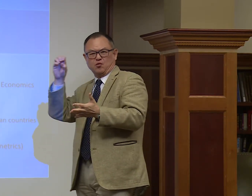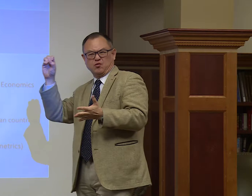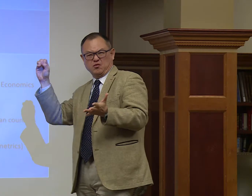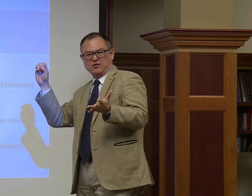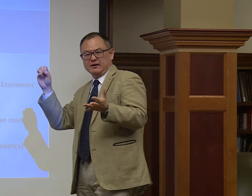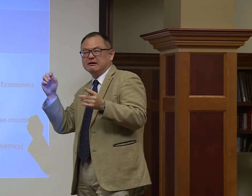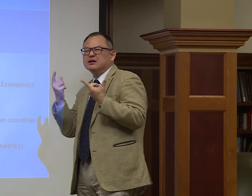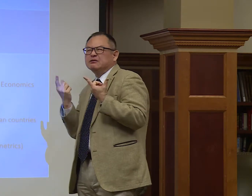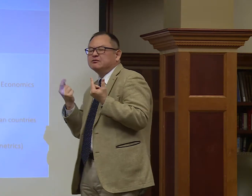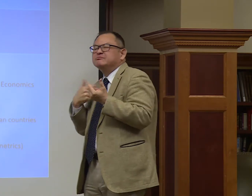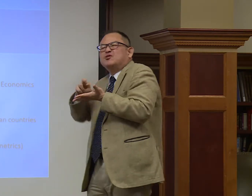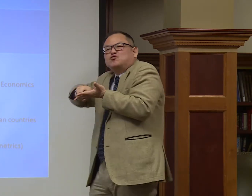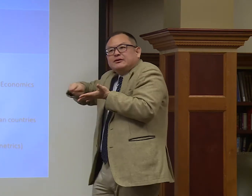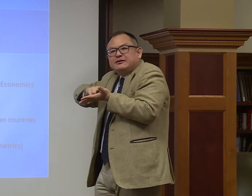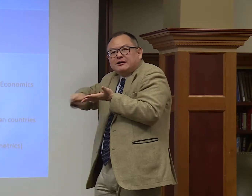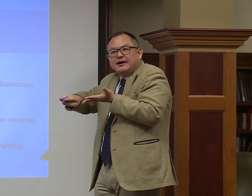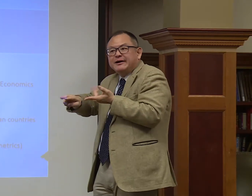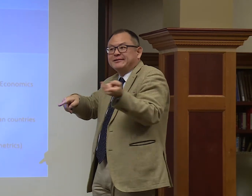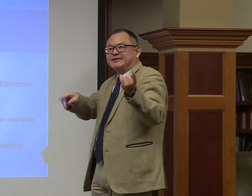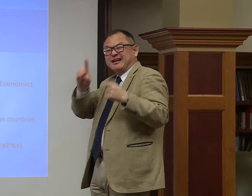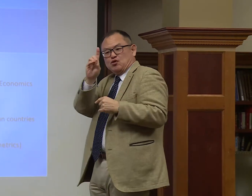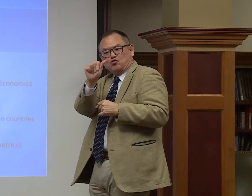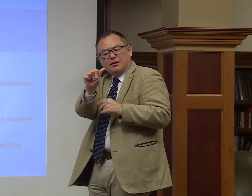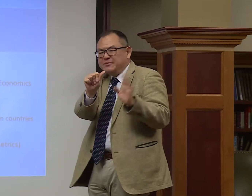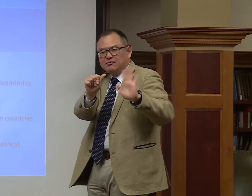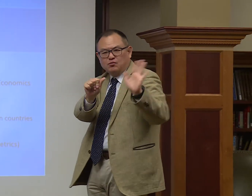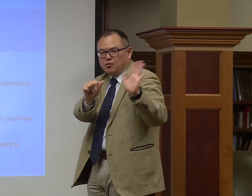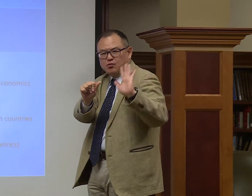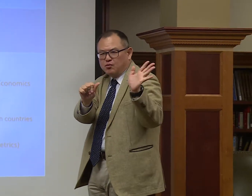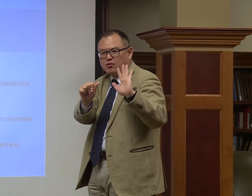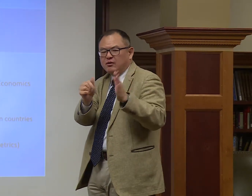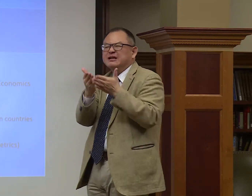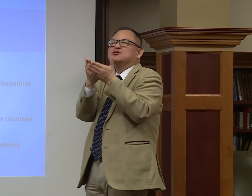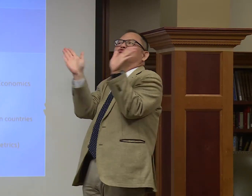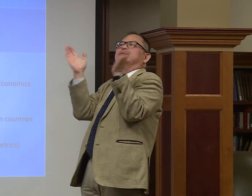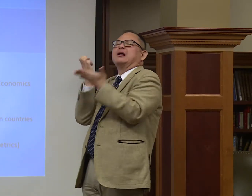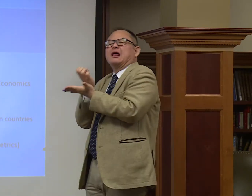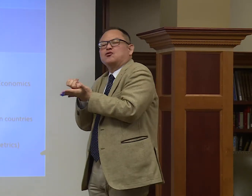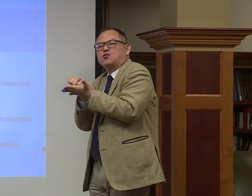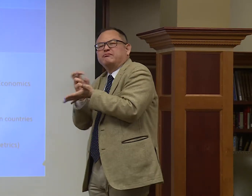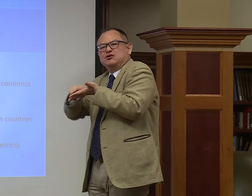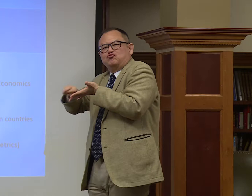my research was not on those with disabilities. It was more general economics